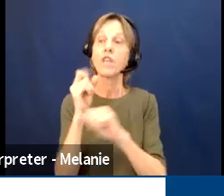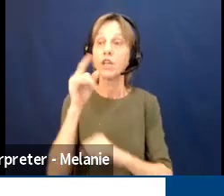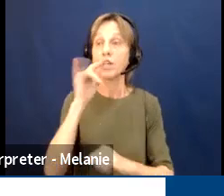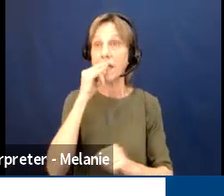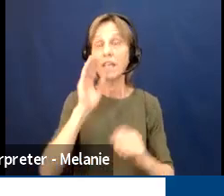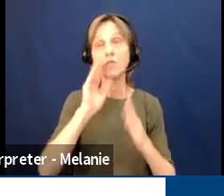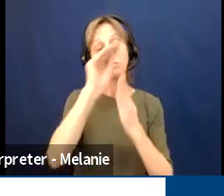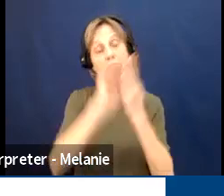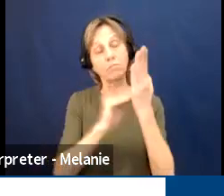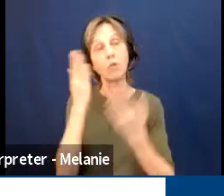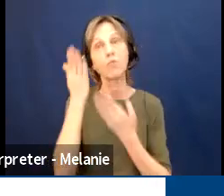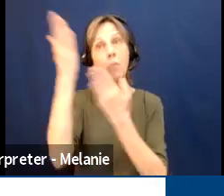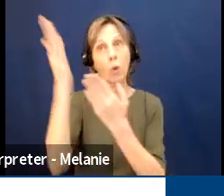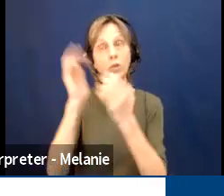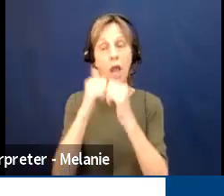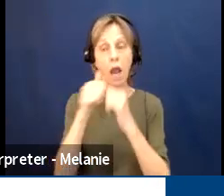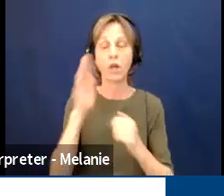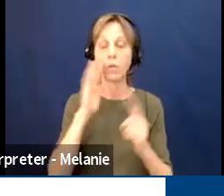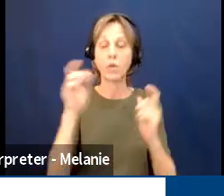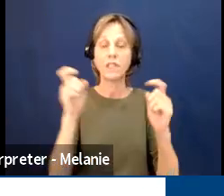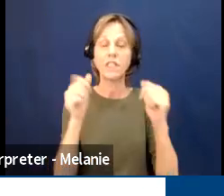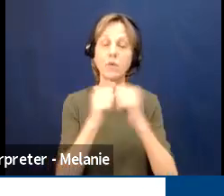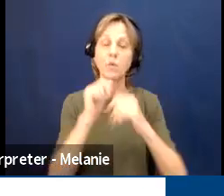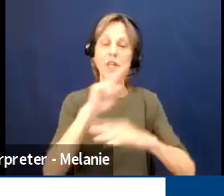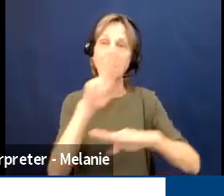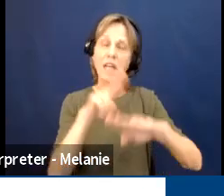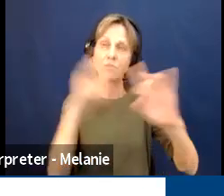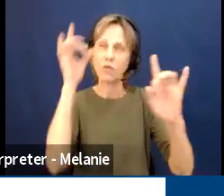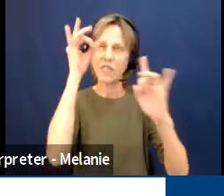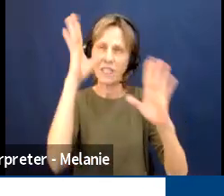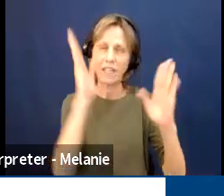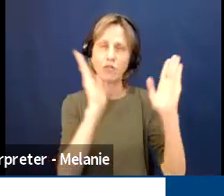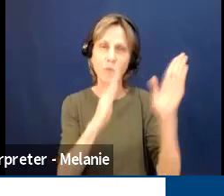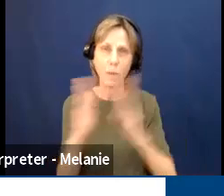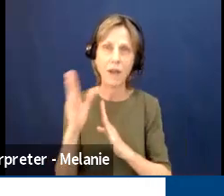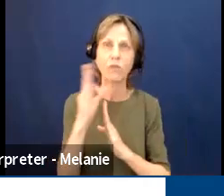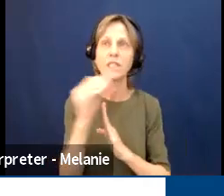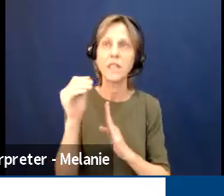with natural disaster preparedness and mitigation issues in their community and then we judge those